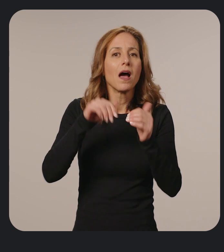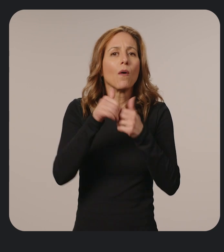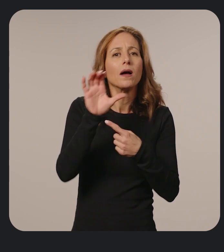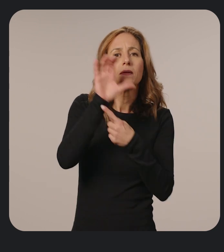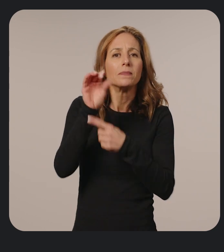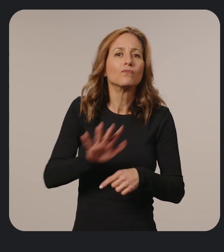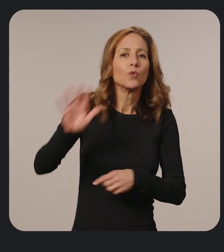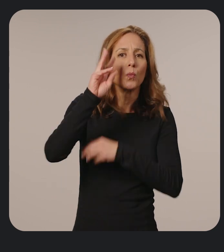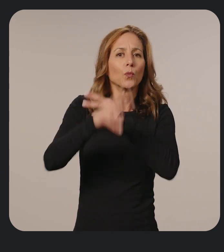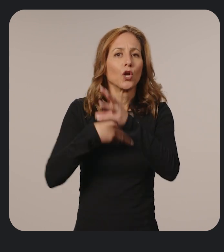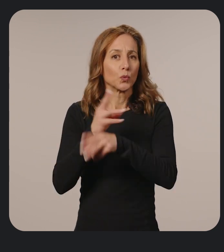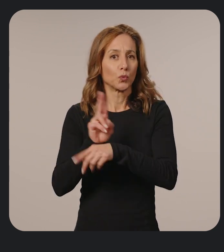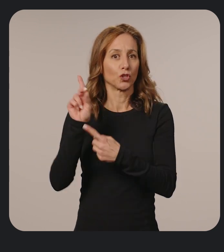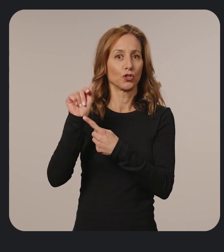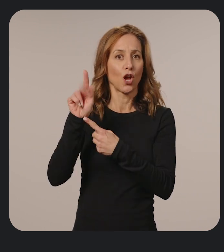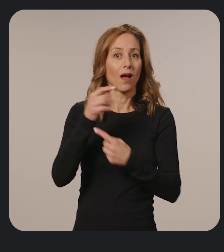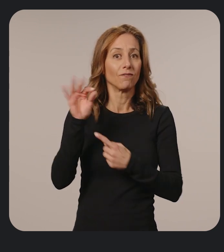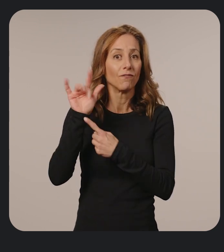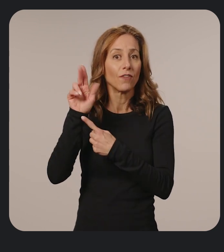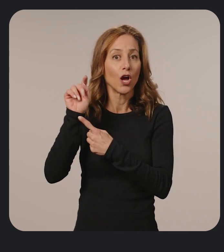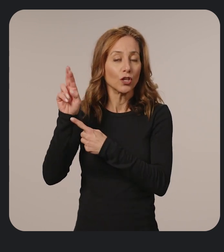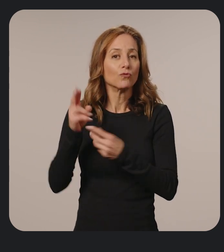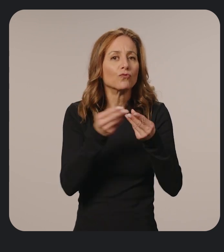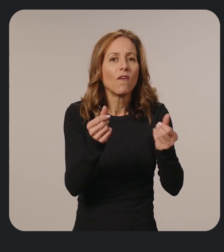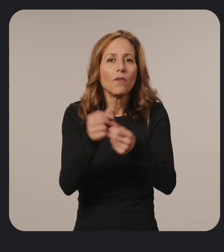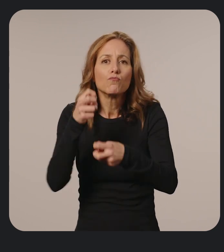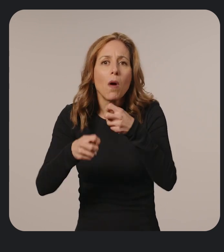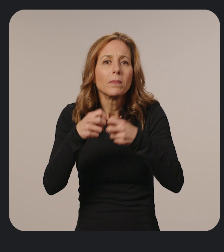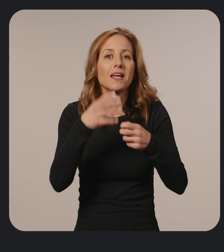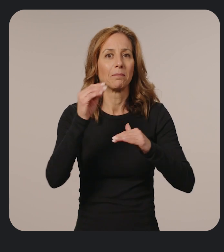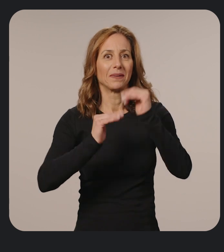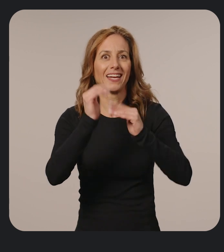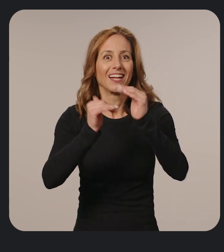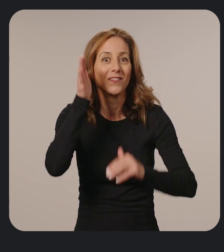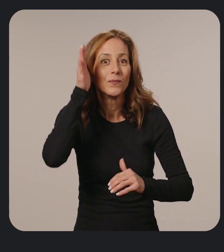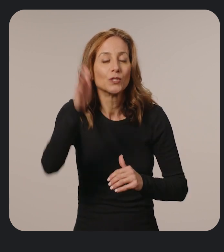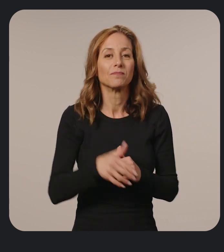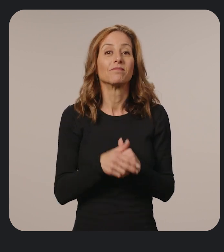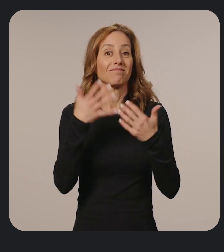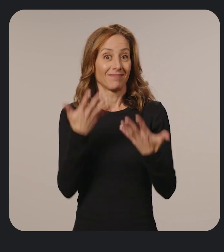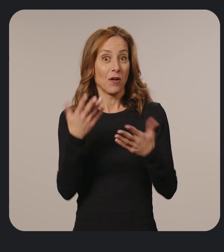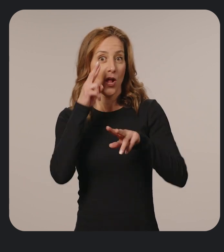We'll also talk about how companies around the world use Dart and Flutter to solve problems and build their futures in fact,